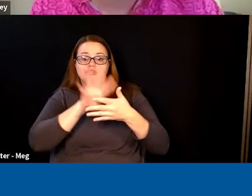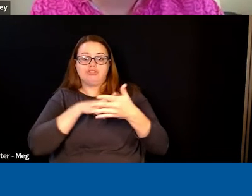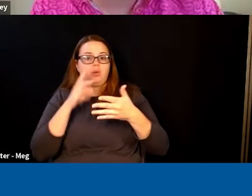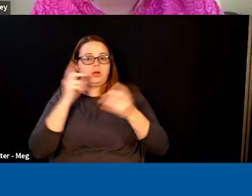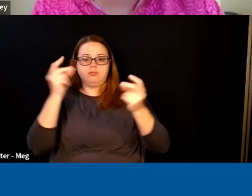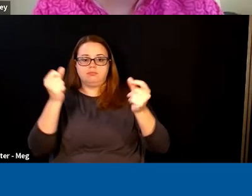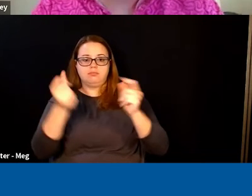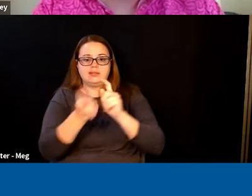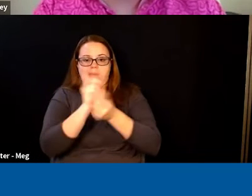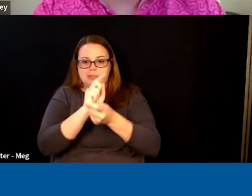which is pretty cool.